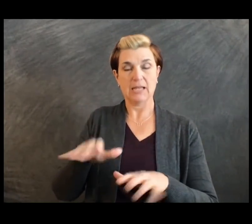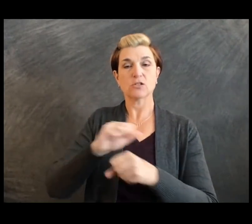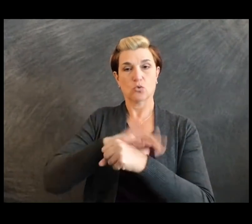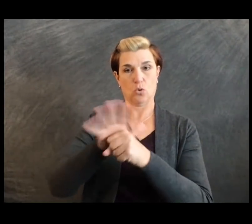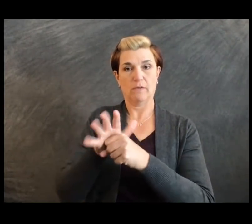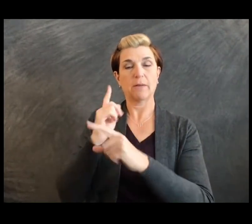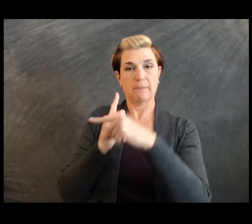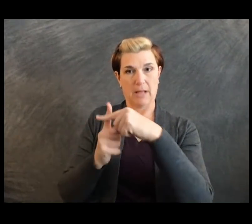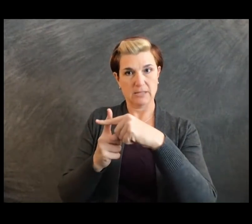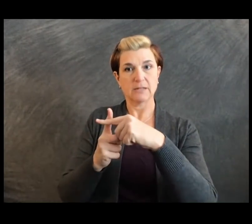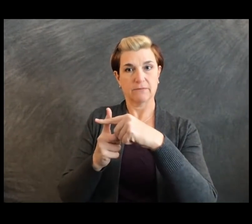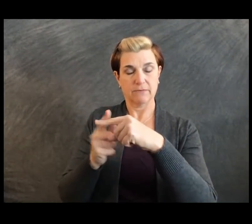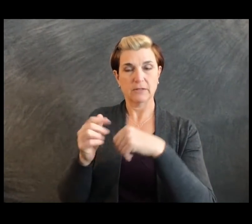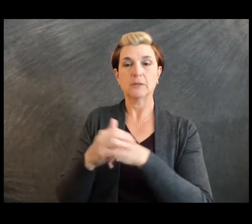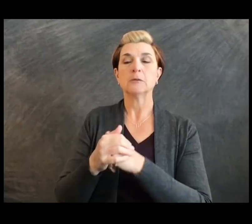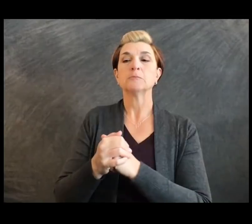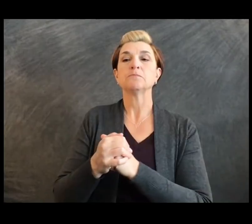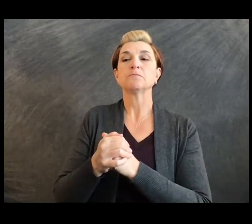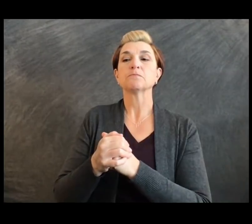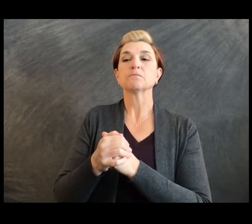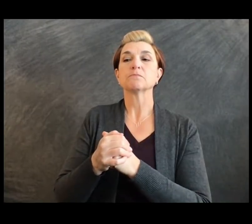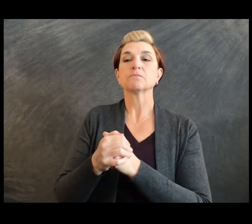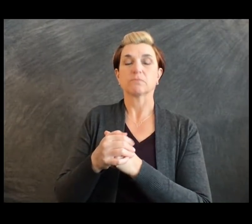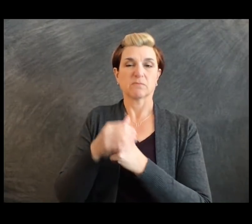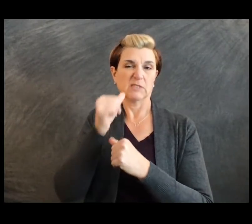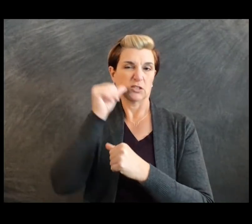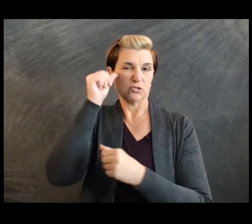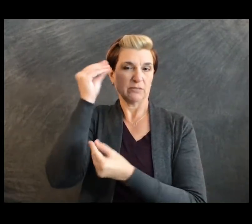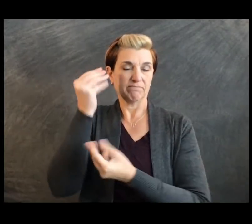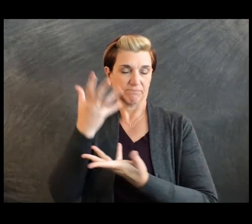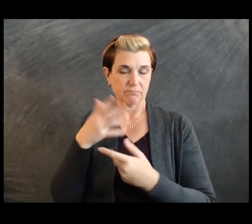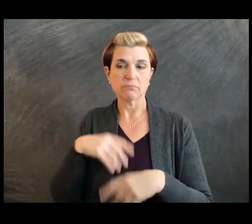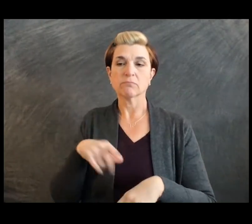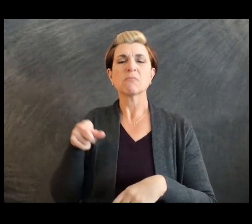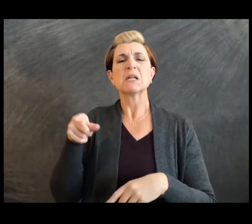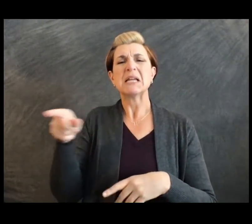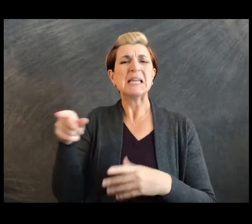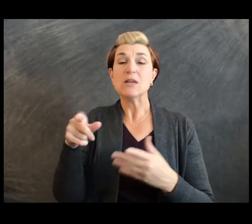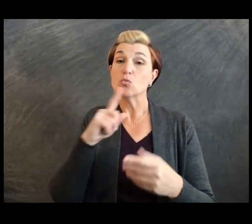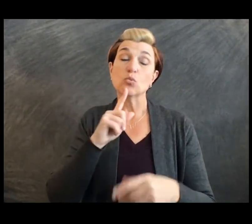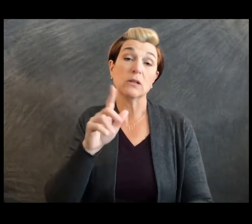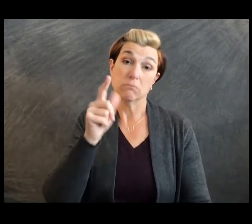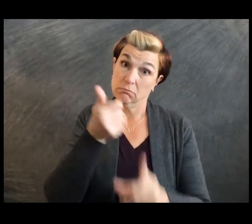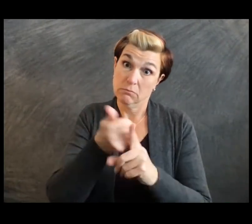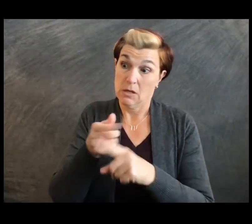that he's doing well he had mild cold like symptoms for about a day and a half